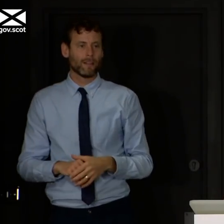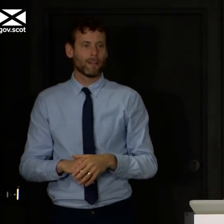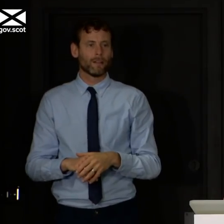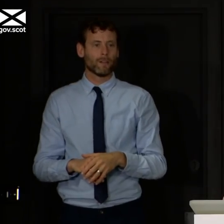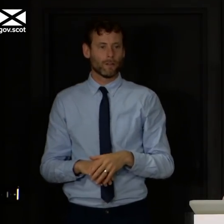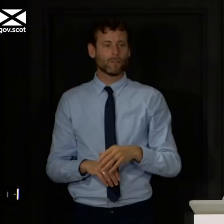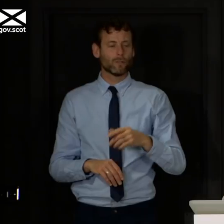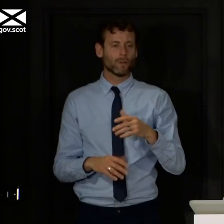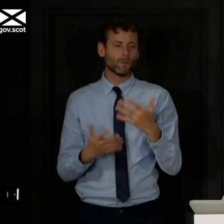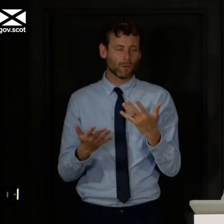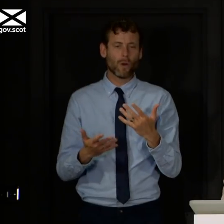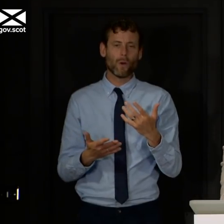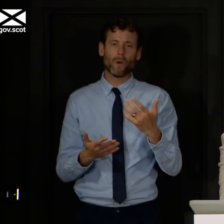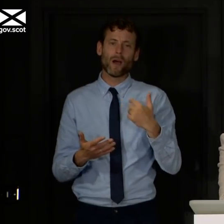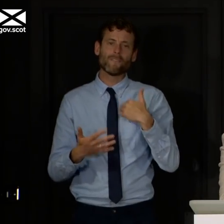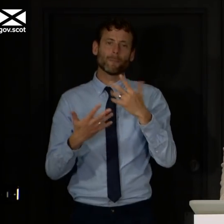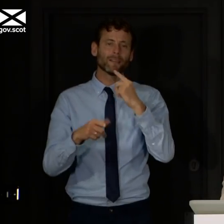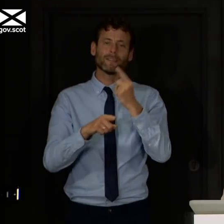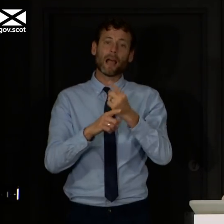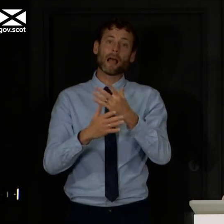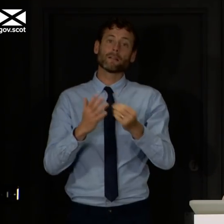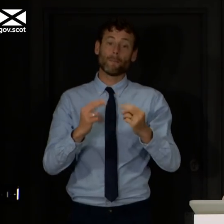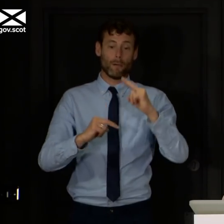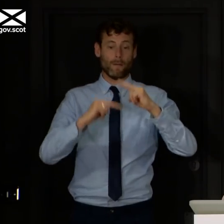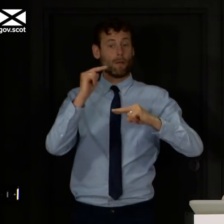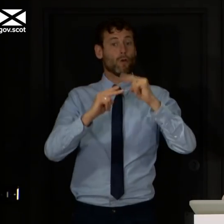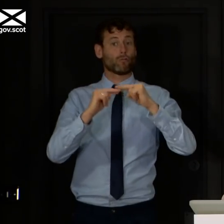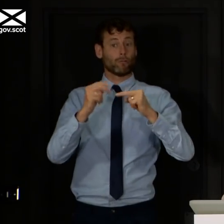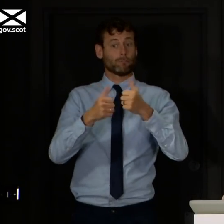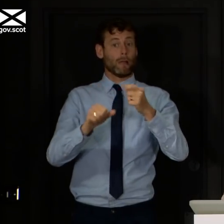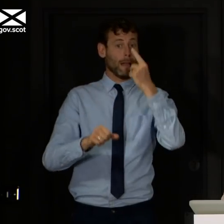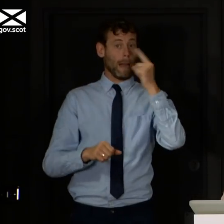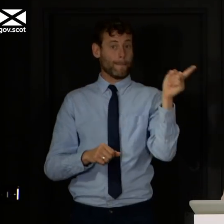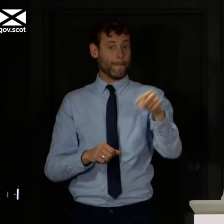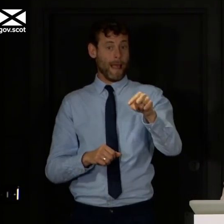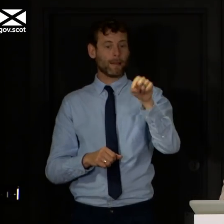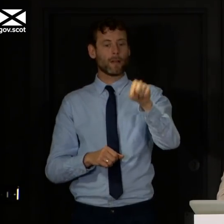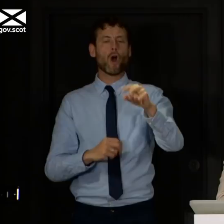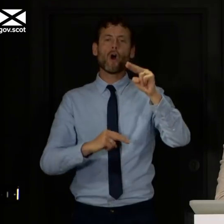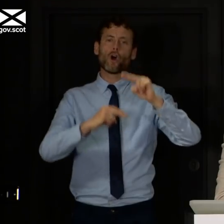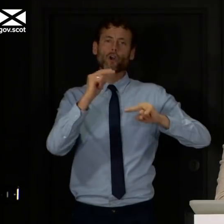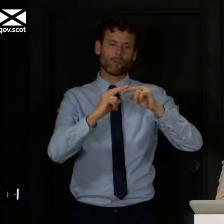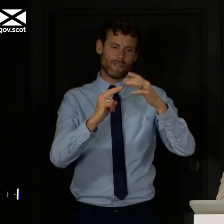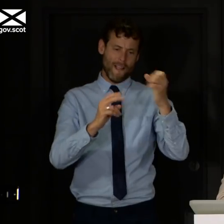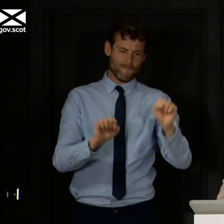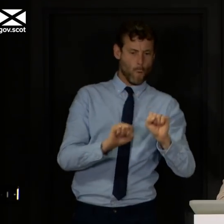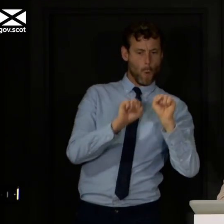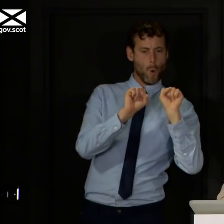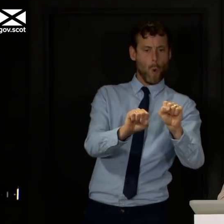that will involve. You know I have talked about construction today, so we have a phasing in our route map for construction but the construction industry itself has its own restart